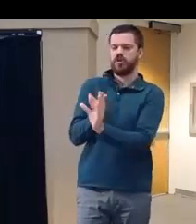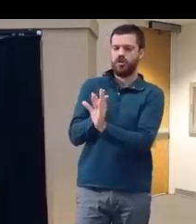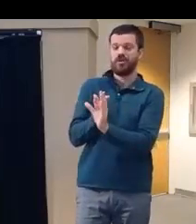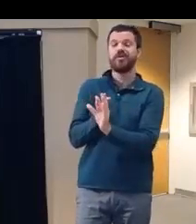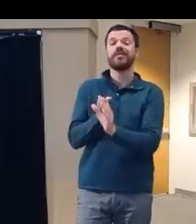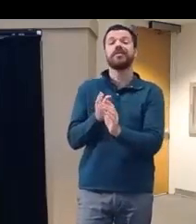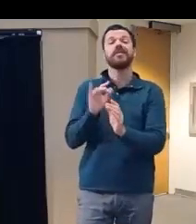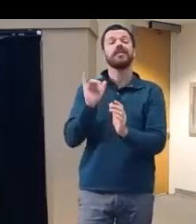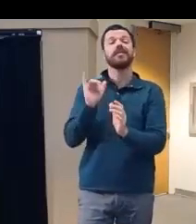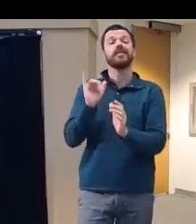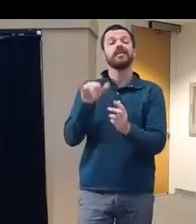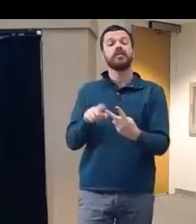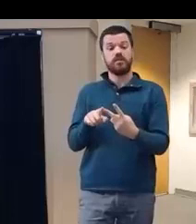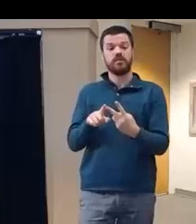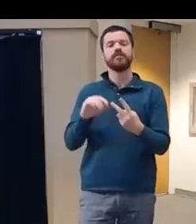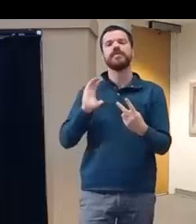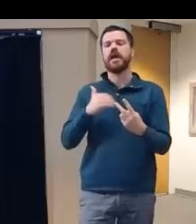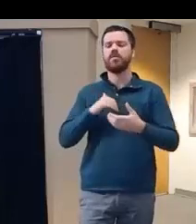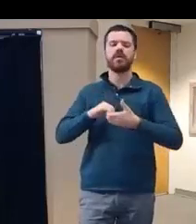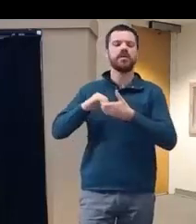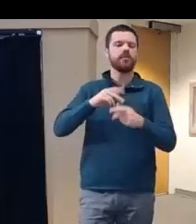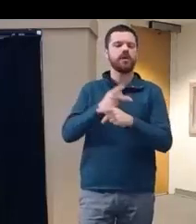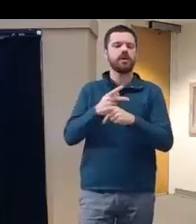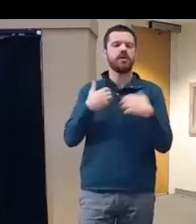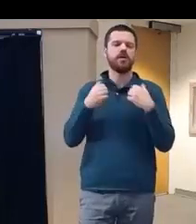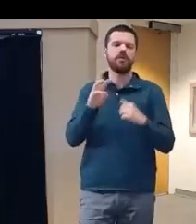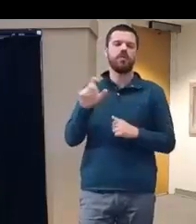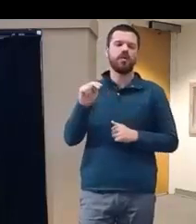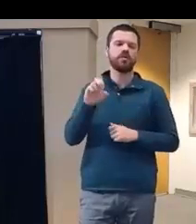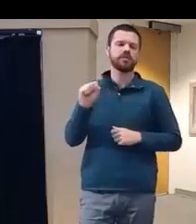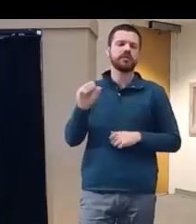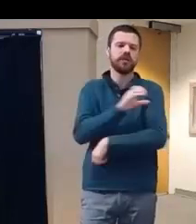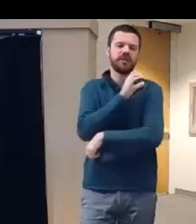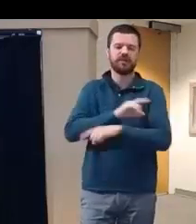in the latter group in our collaborative care and wellness clinics cross-specialty locations